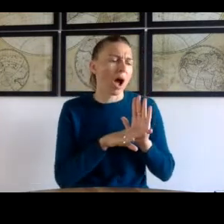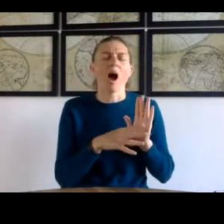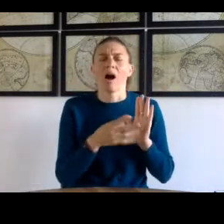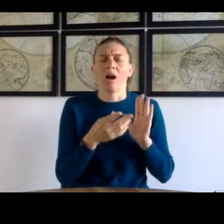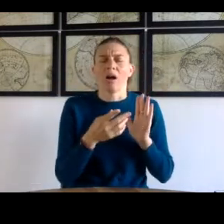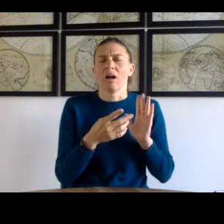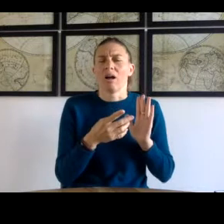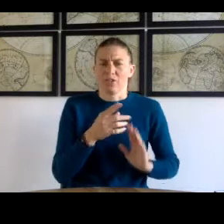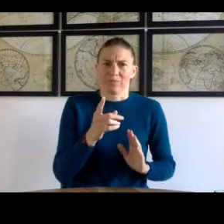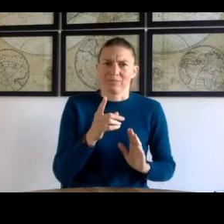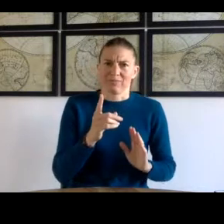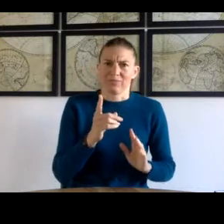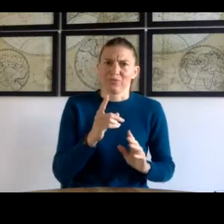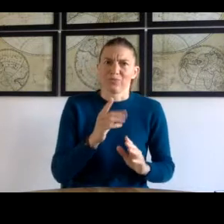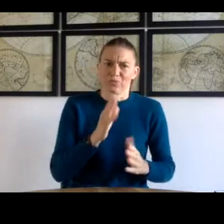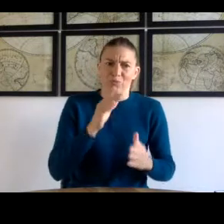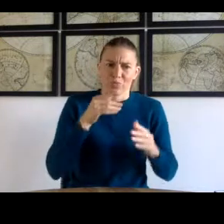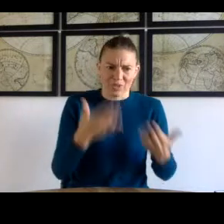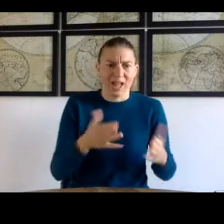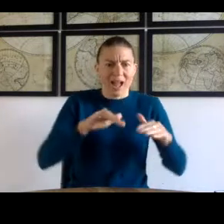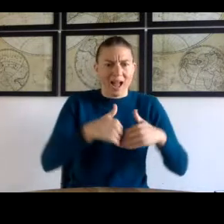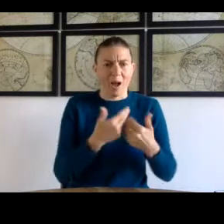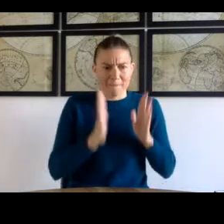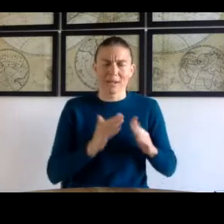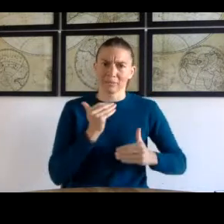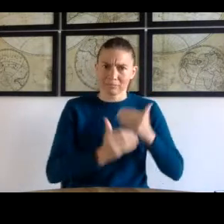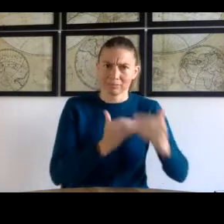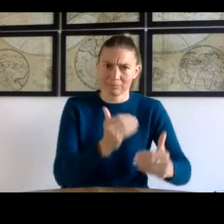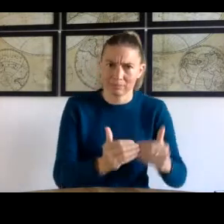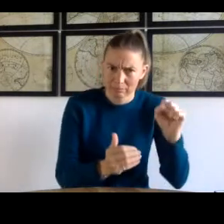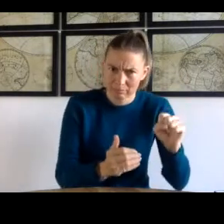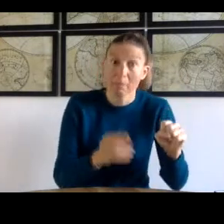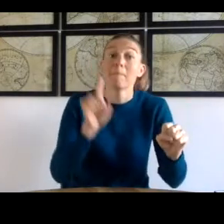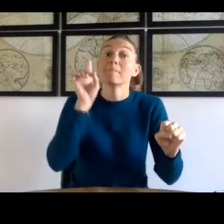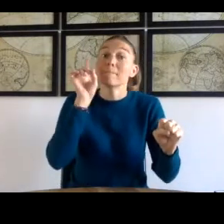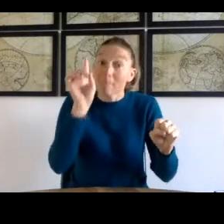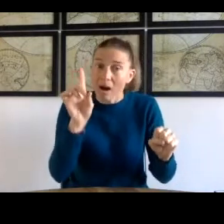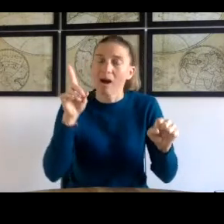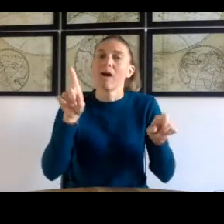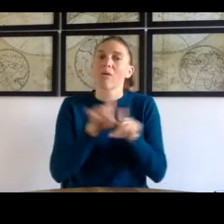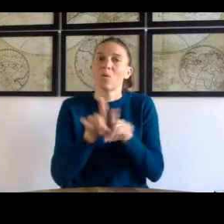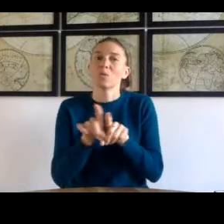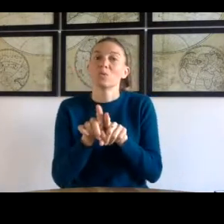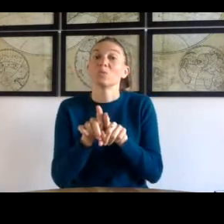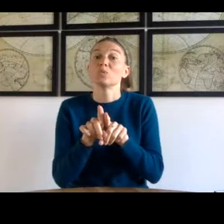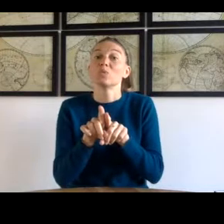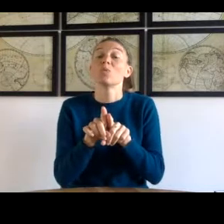but we know that unless we involve persons with disabilities